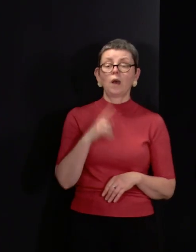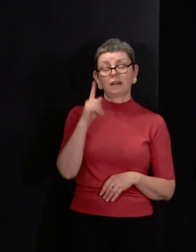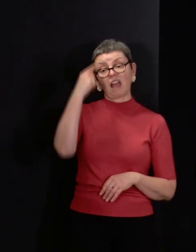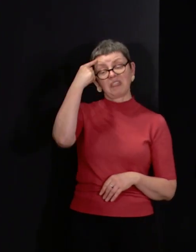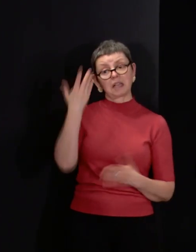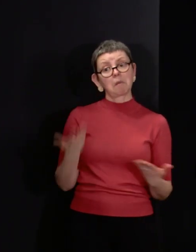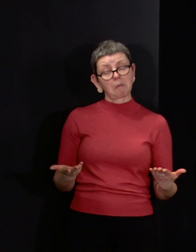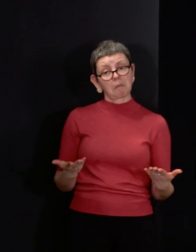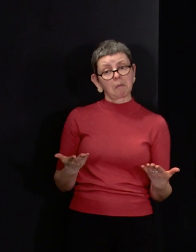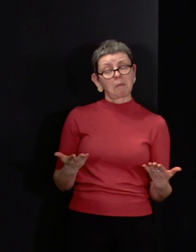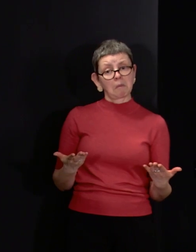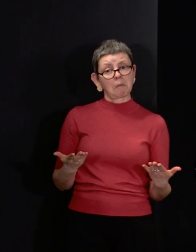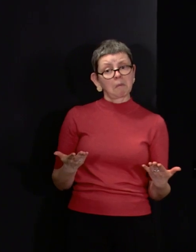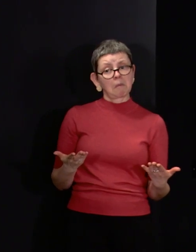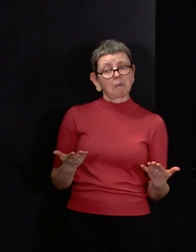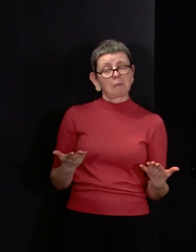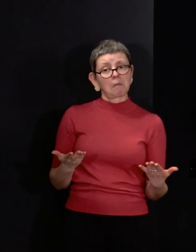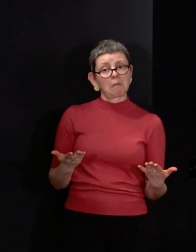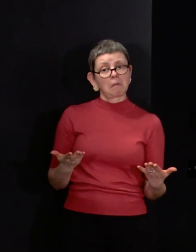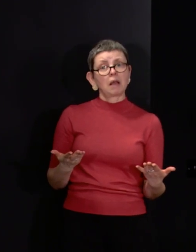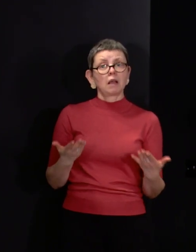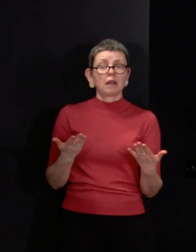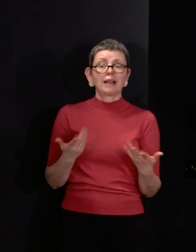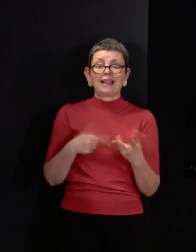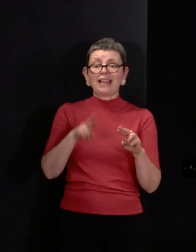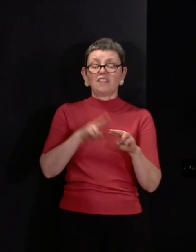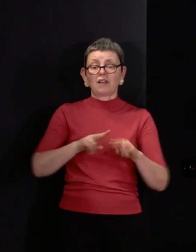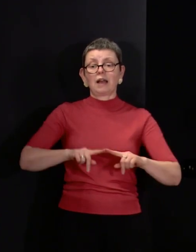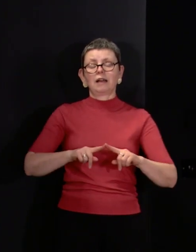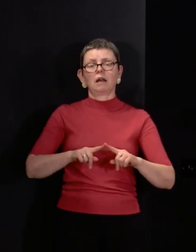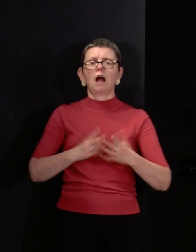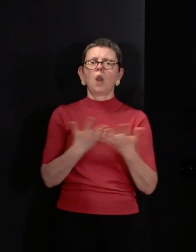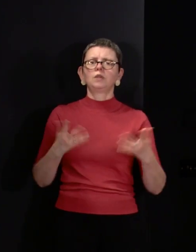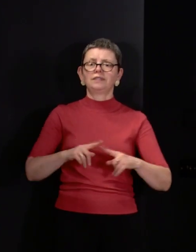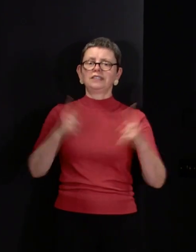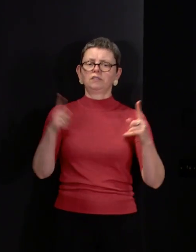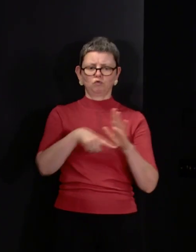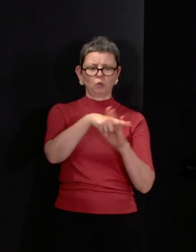to make that if there is a significant difference between in the law in England and Wales and